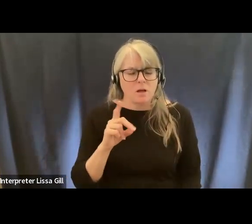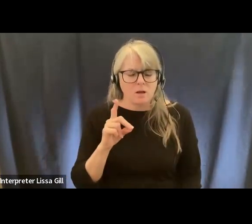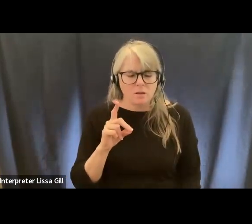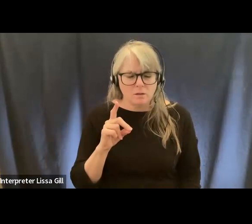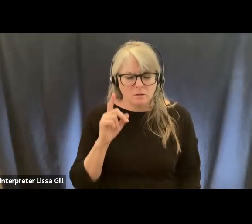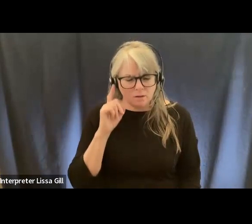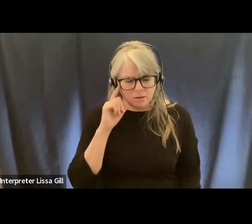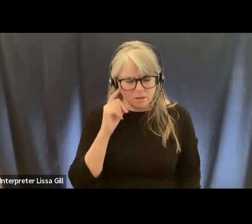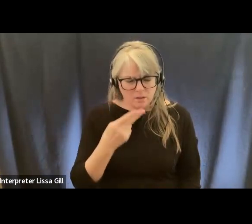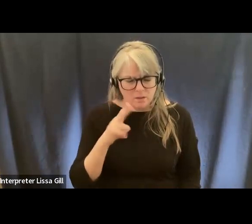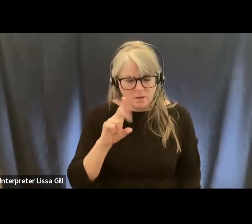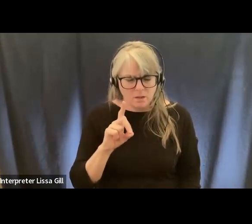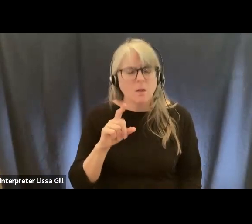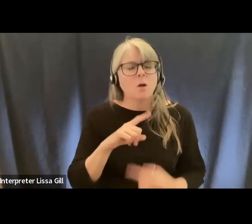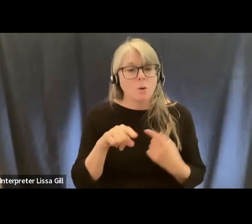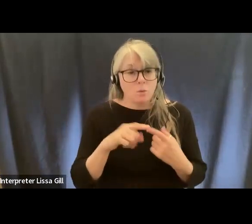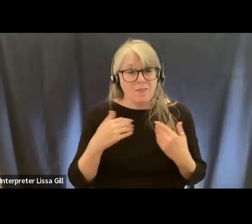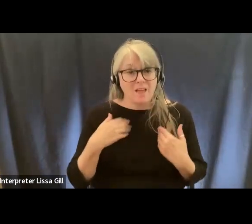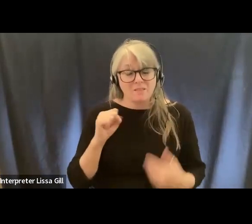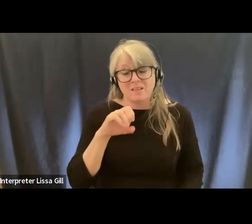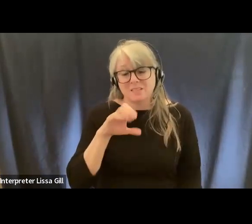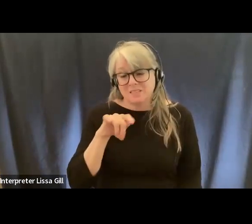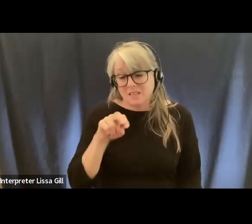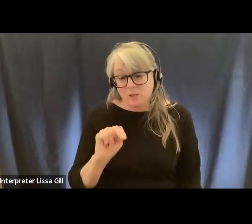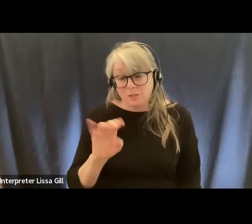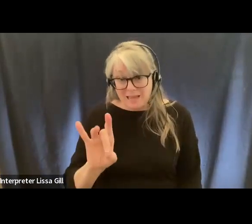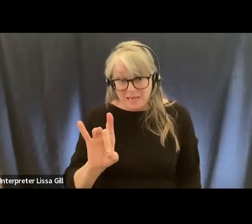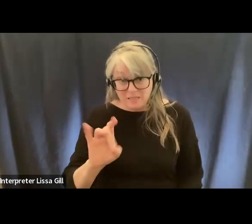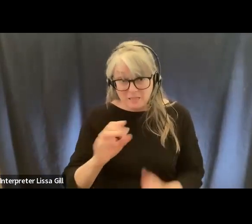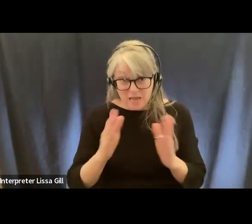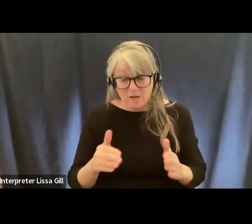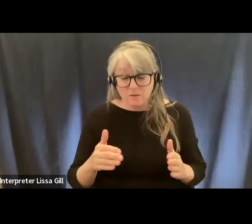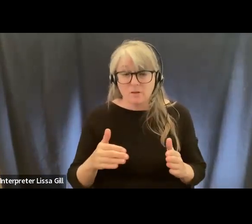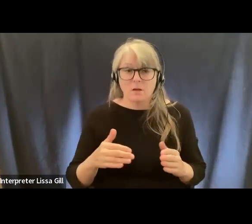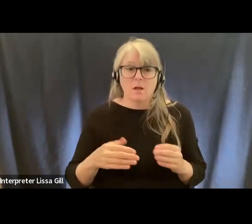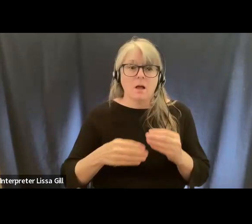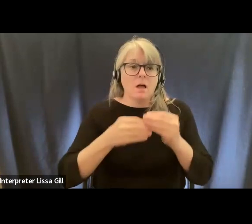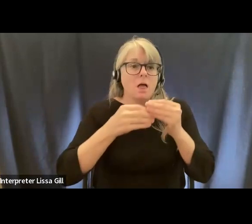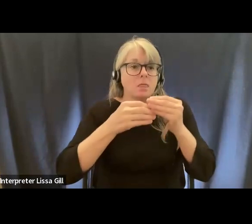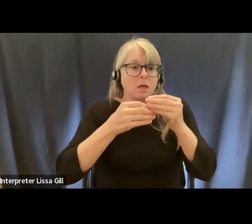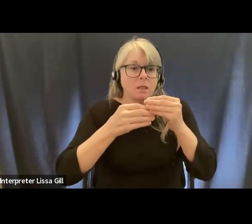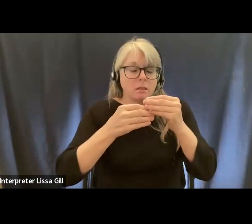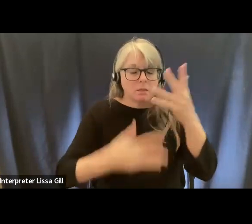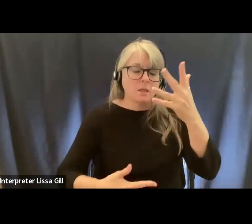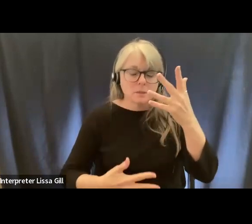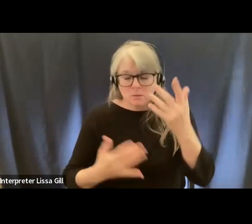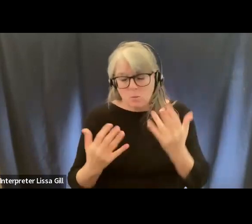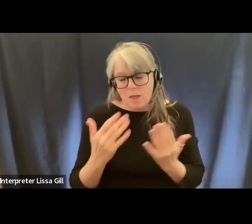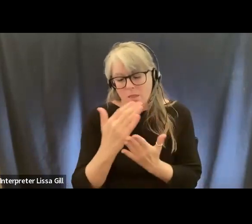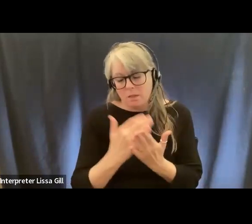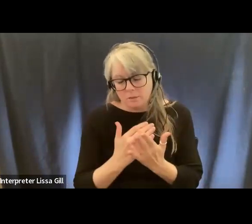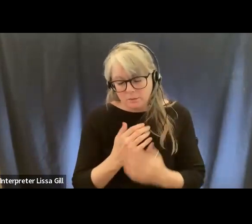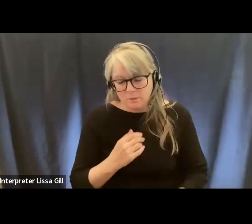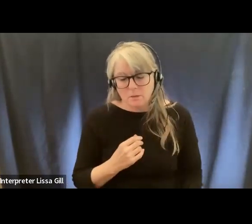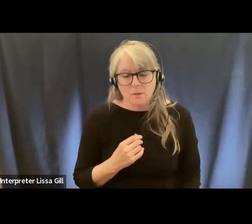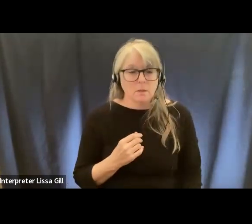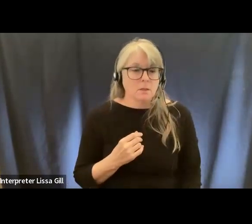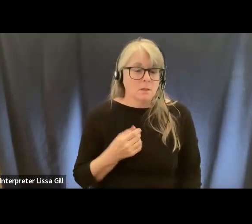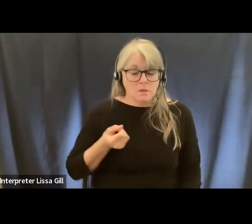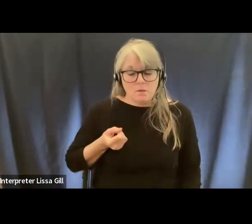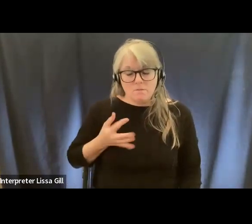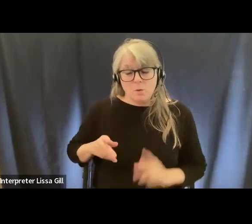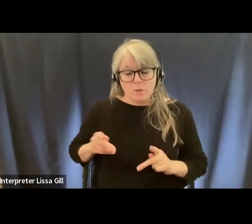When they do like section 8 housing there is a long long list of people that are awaiting section 8 and there's very few people here that offer it.